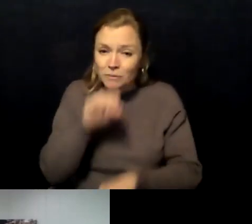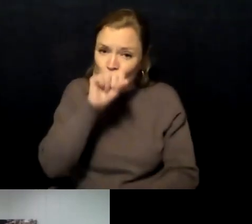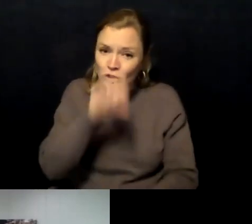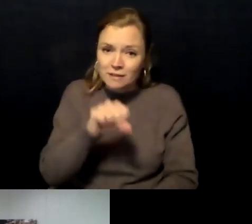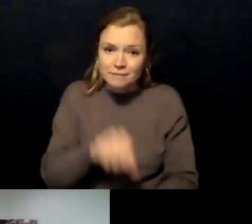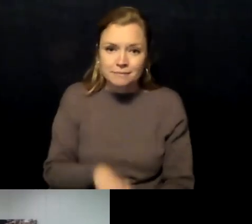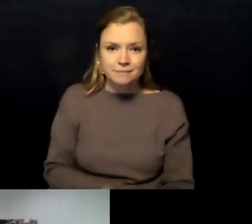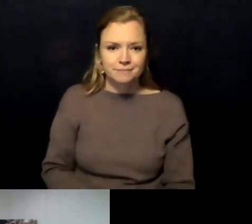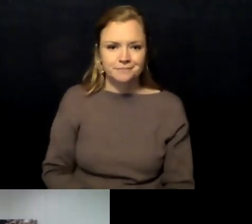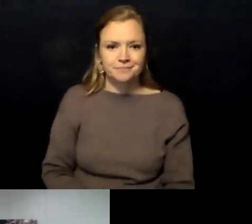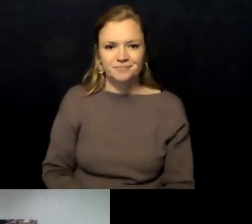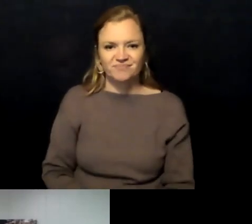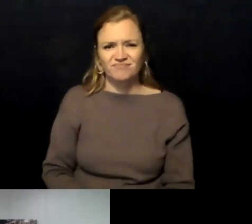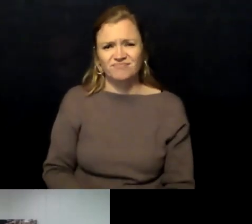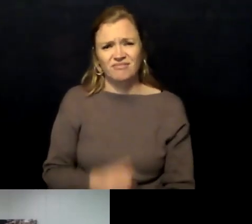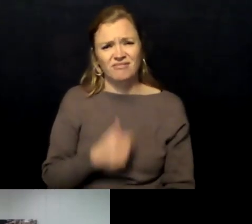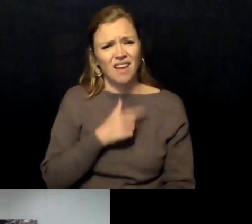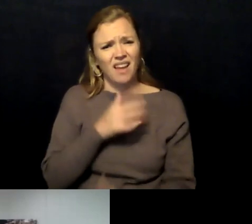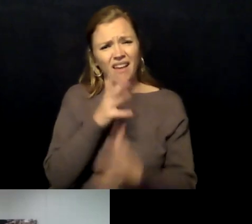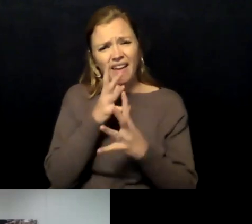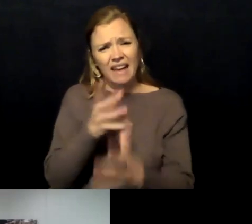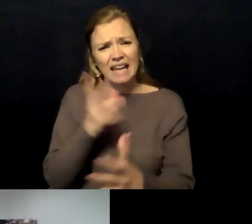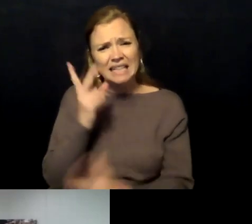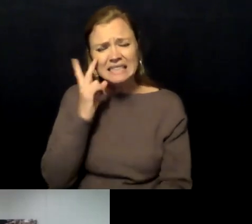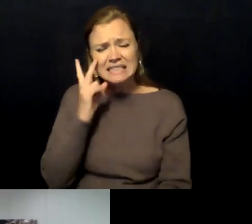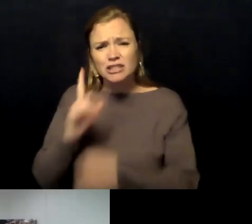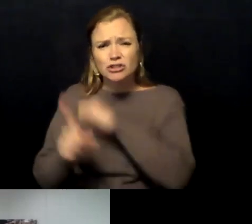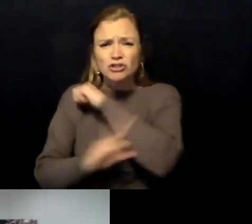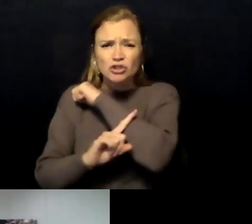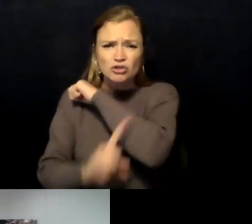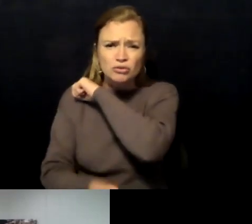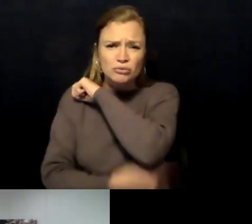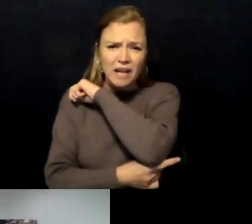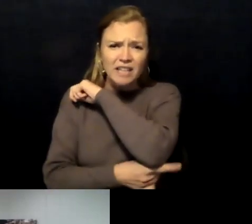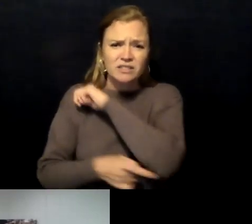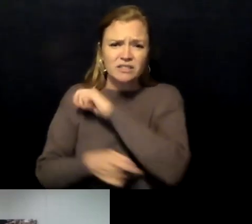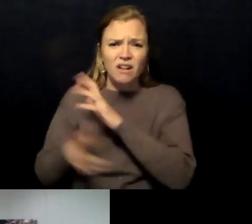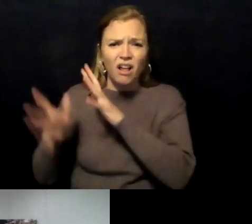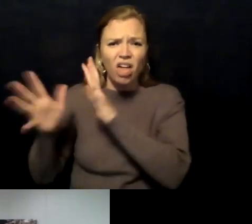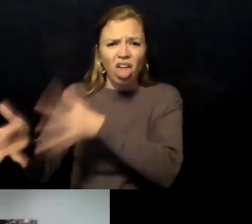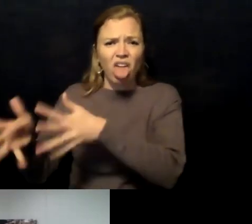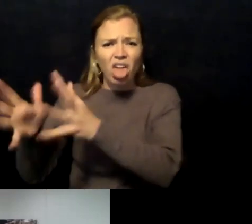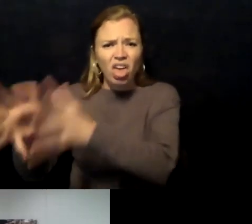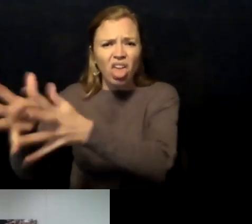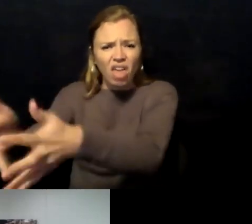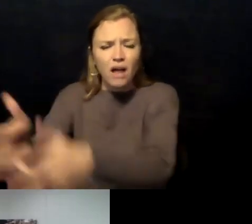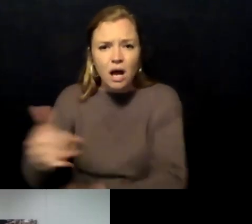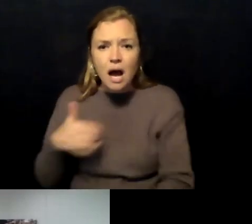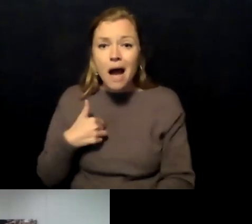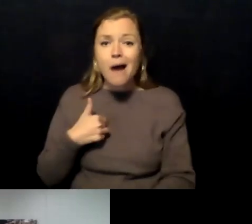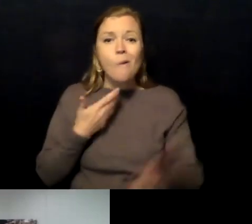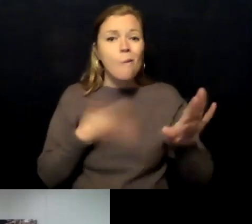is seeing trash. You see so much trash along hiking trails and especially in